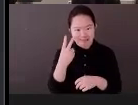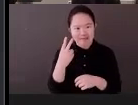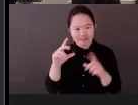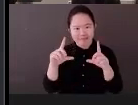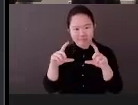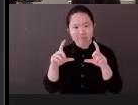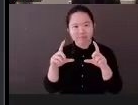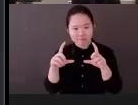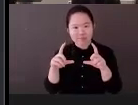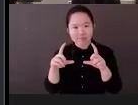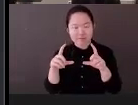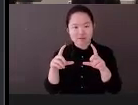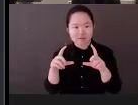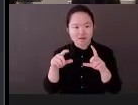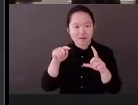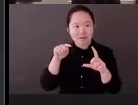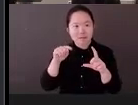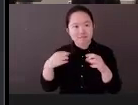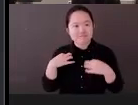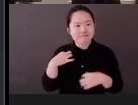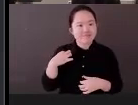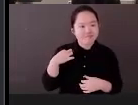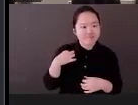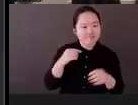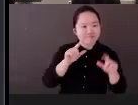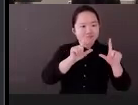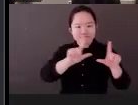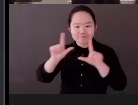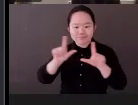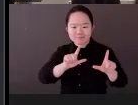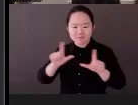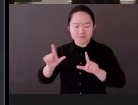and then a button -